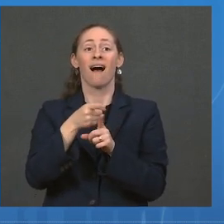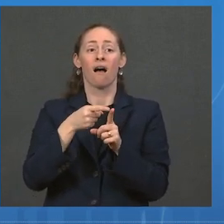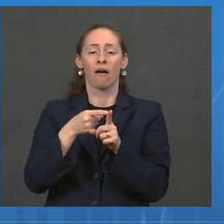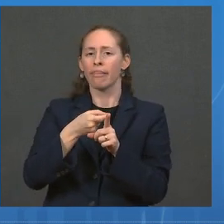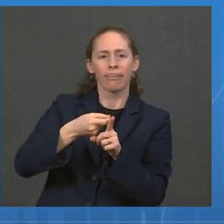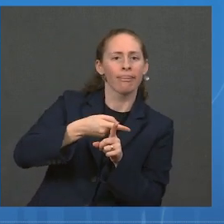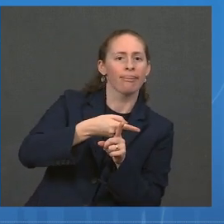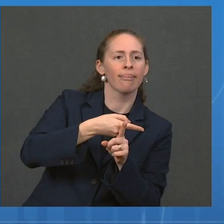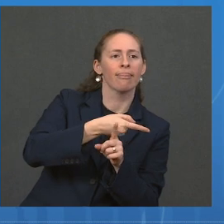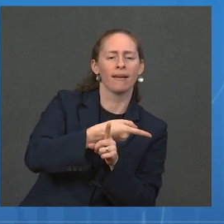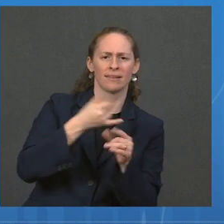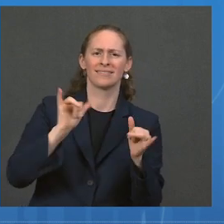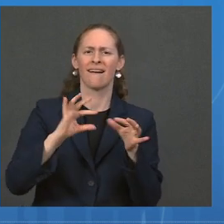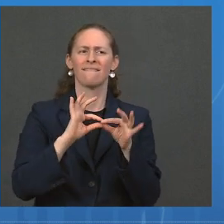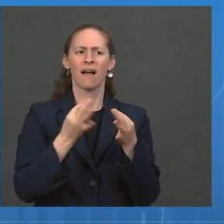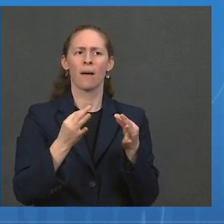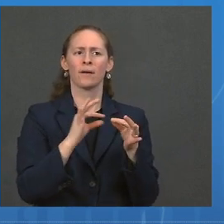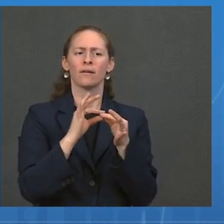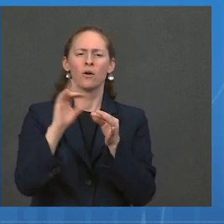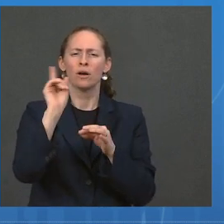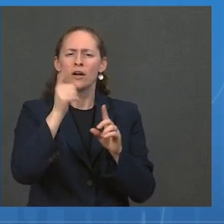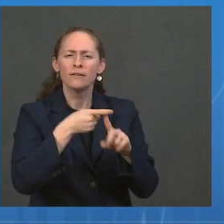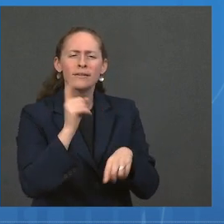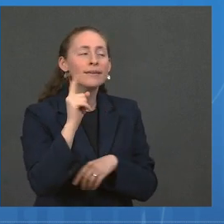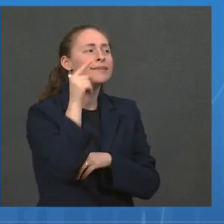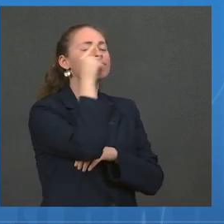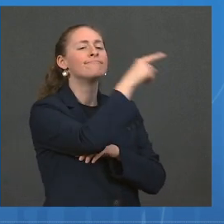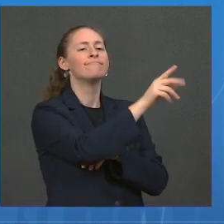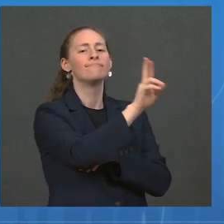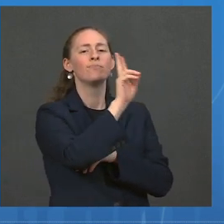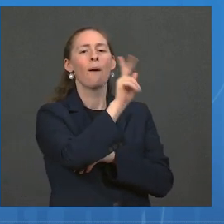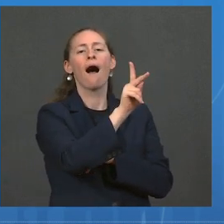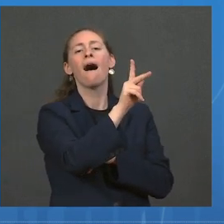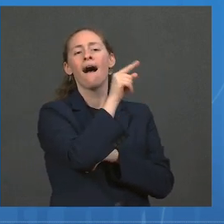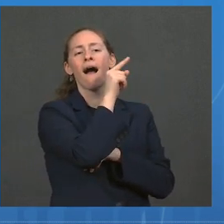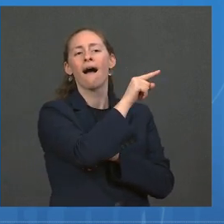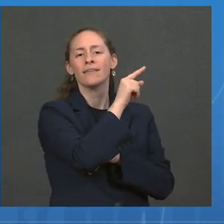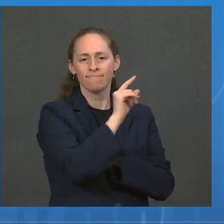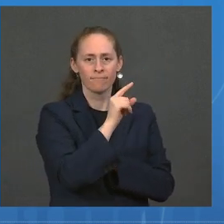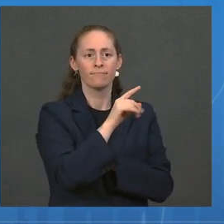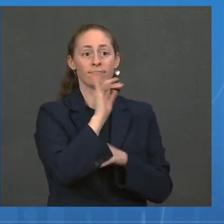And we have on occasion identified the sub-lineage here in the United States,